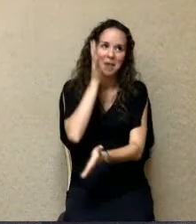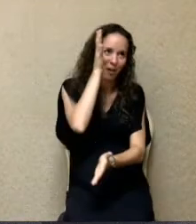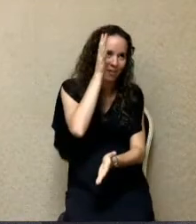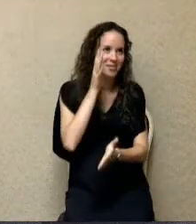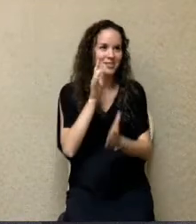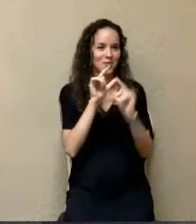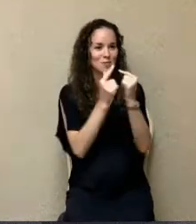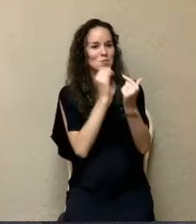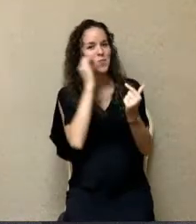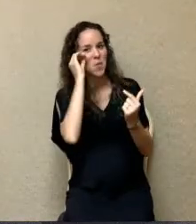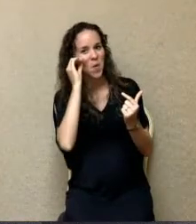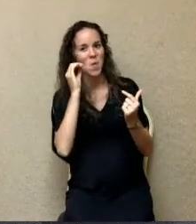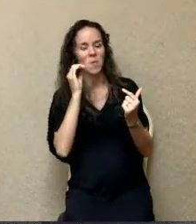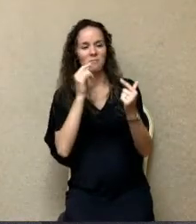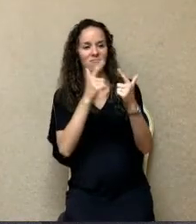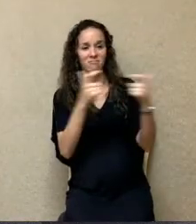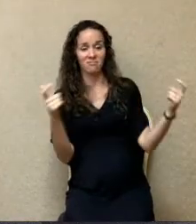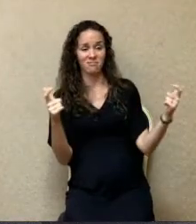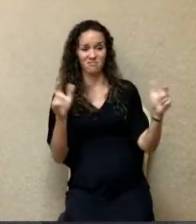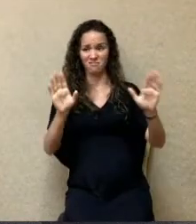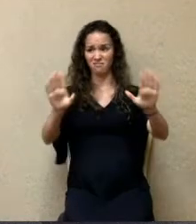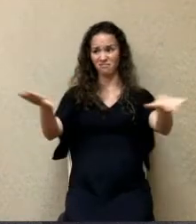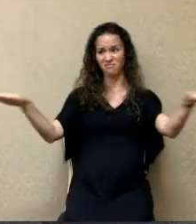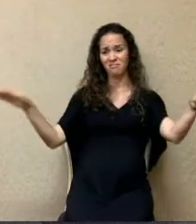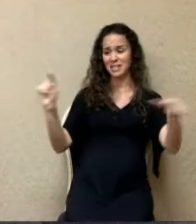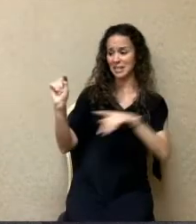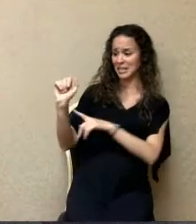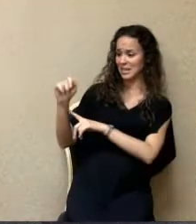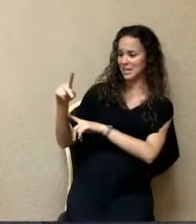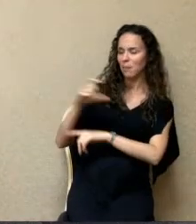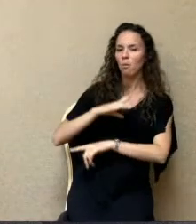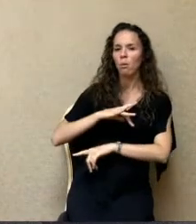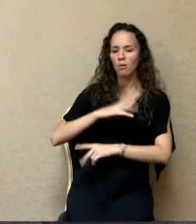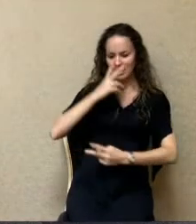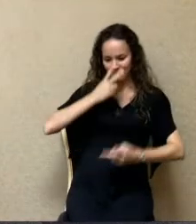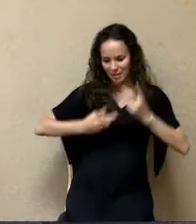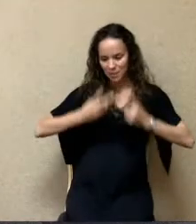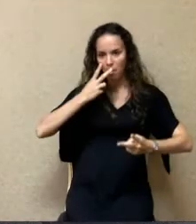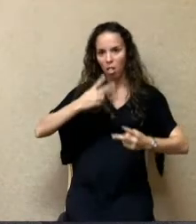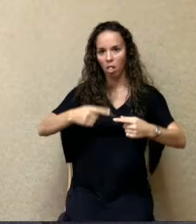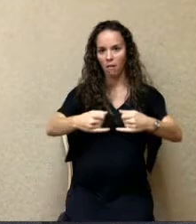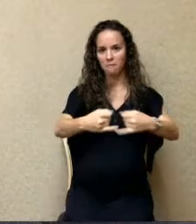residential on everything that tape is a visual boundary, so for people with autism, it often